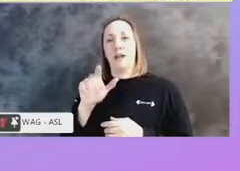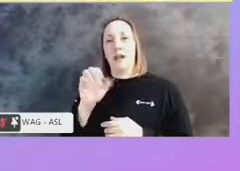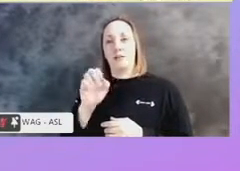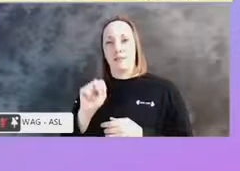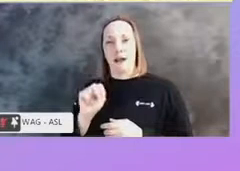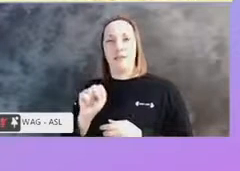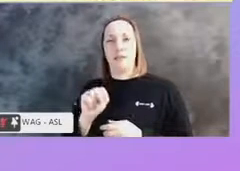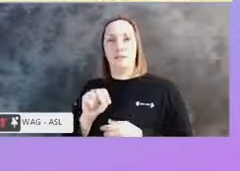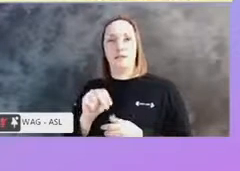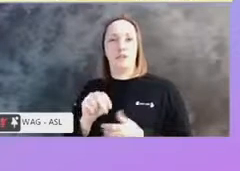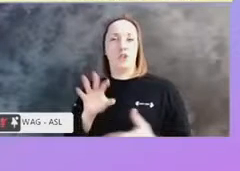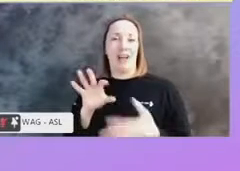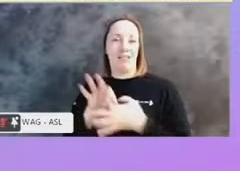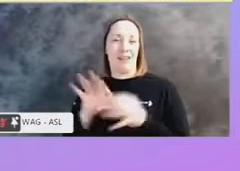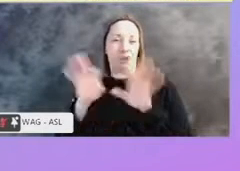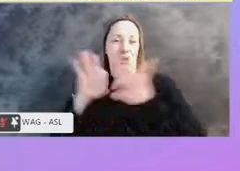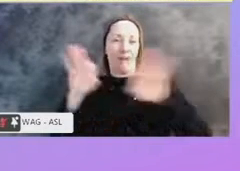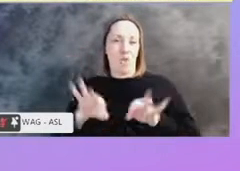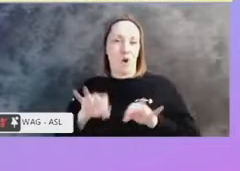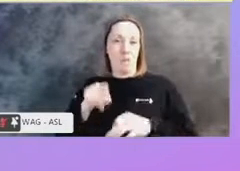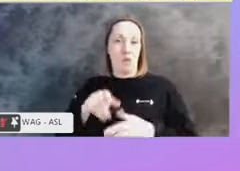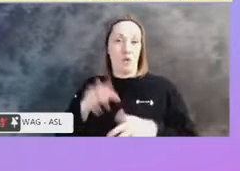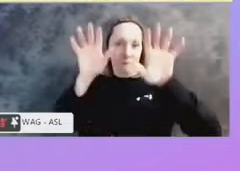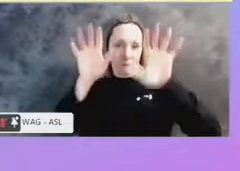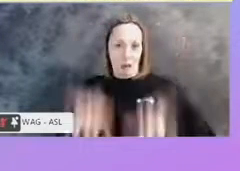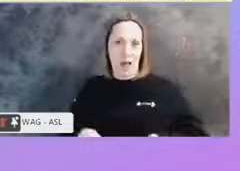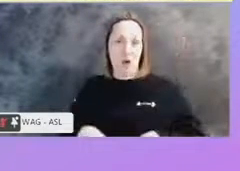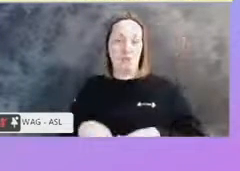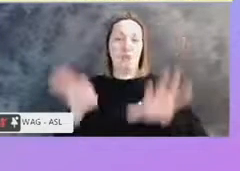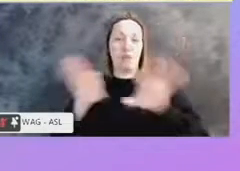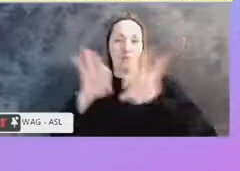on that page. Inclusive.com. You will